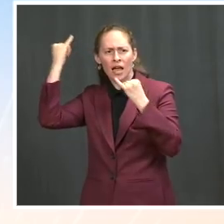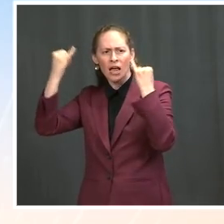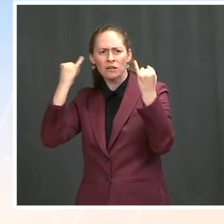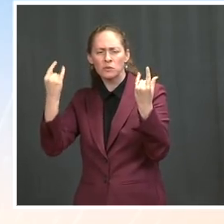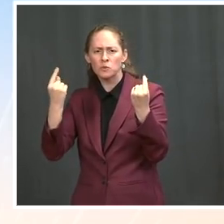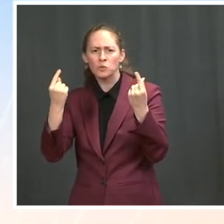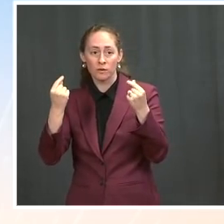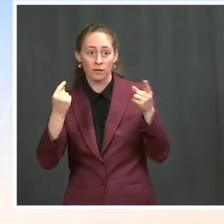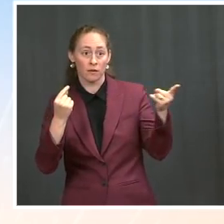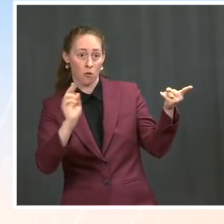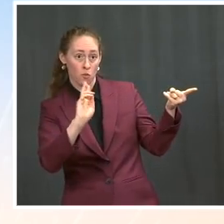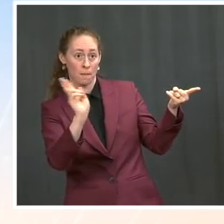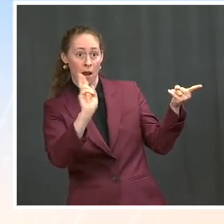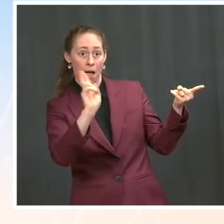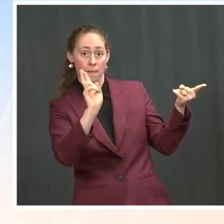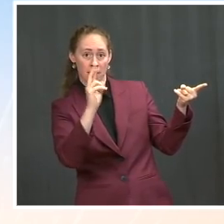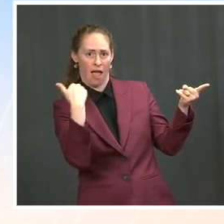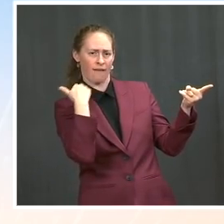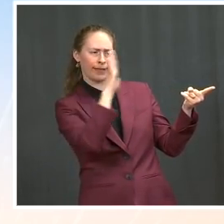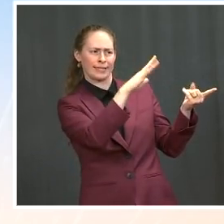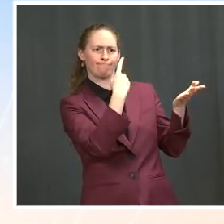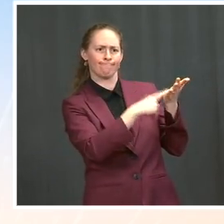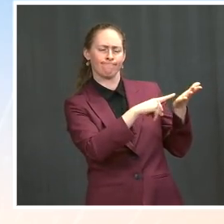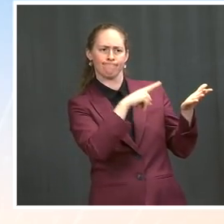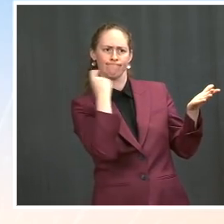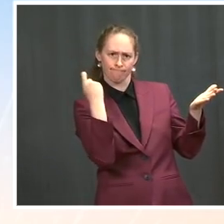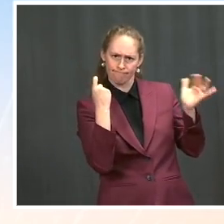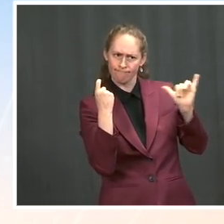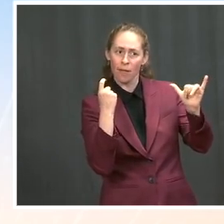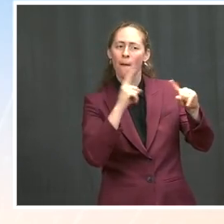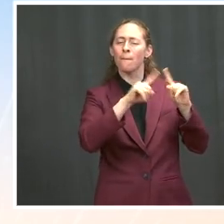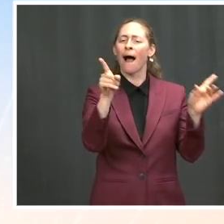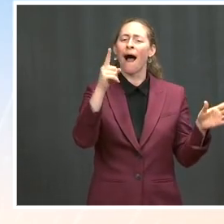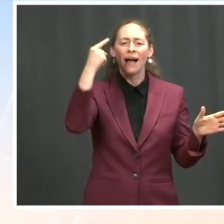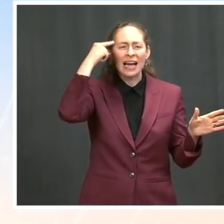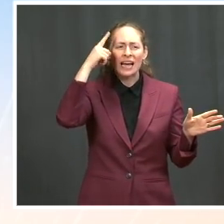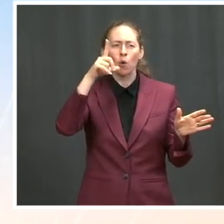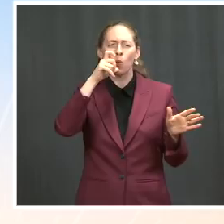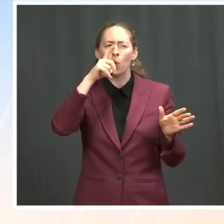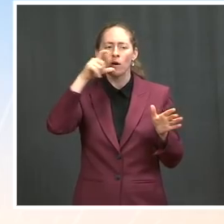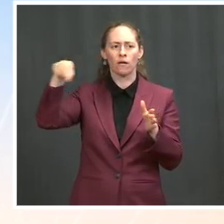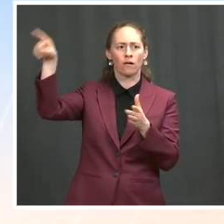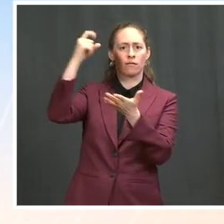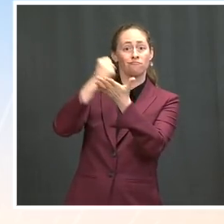wealthiest individuals in this country pay what they're supposed to pay as it relates to taxes -- additional tax enforcement --